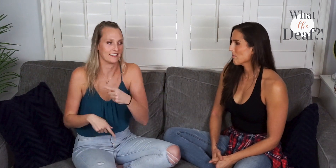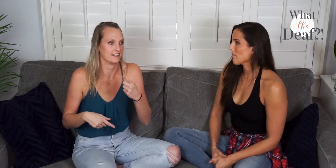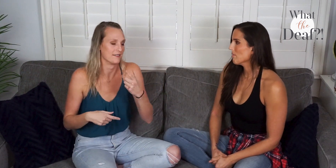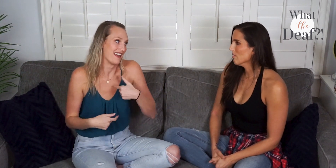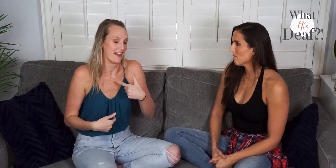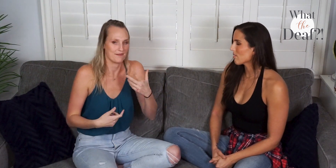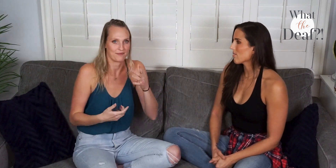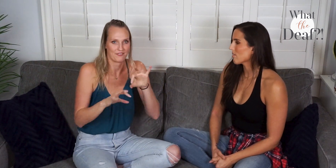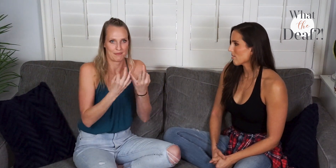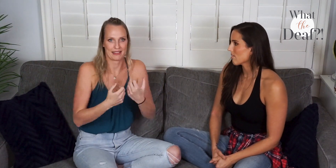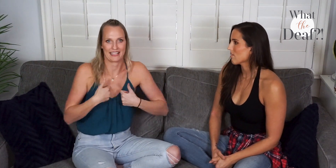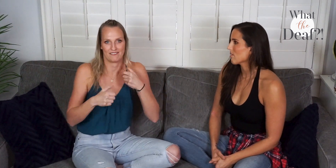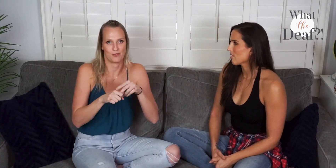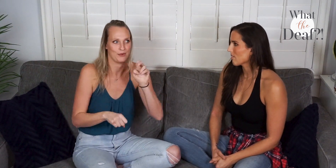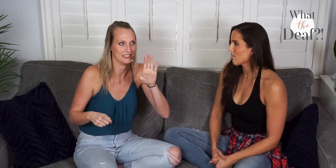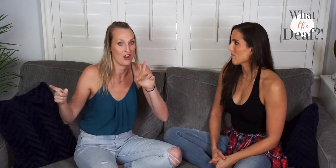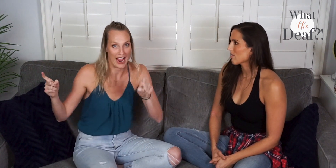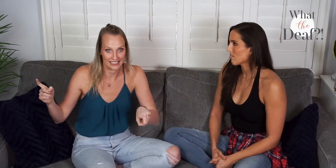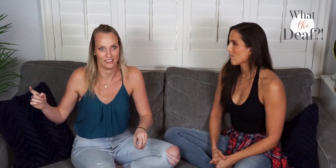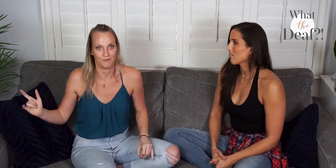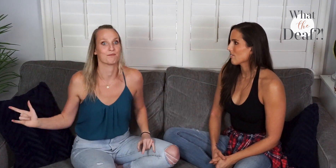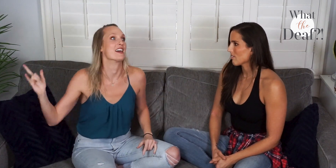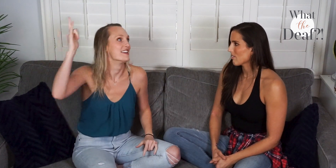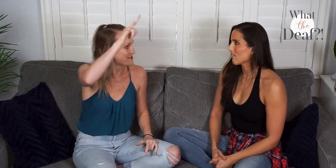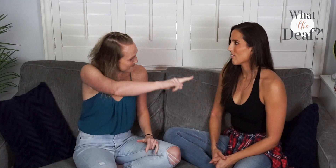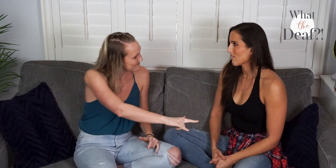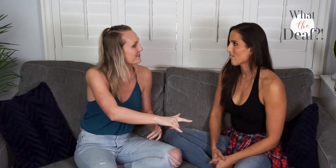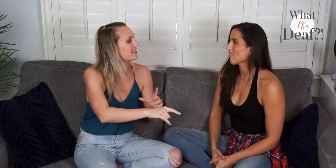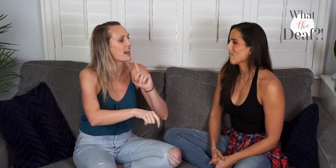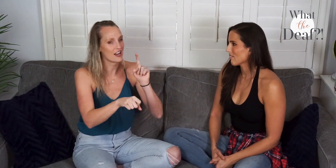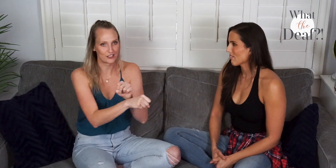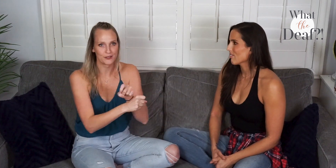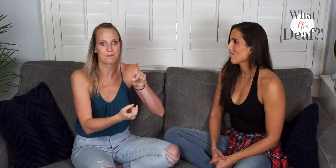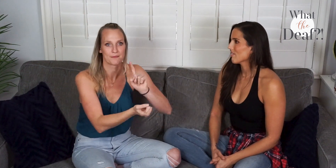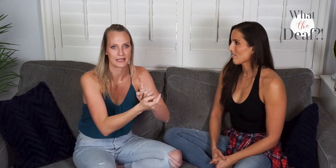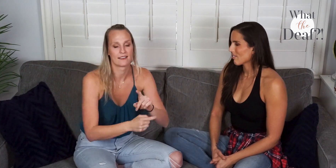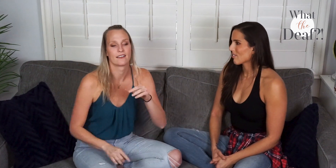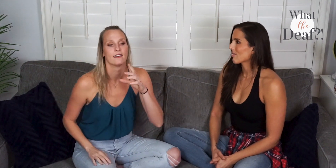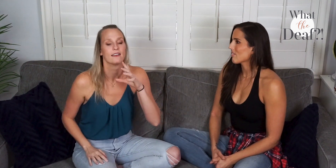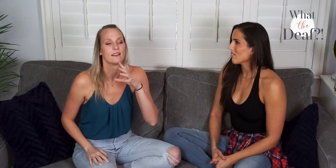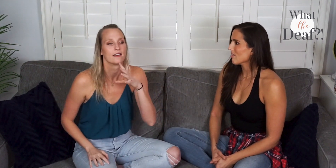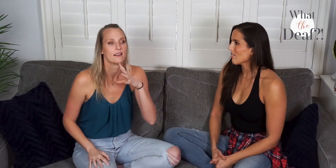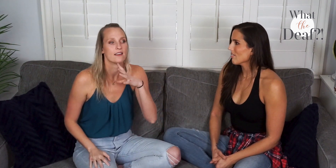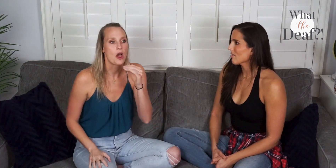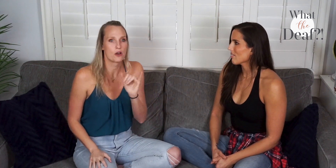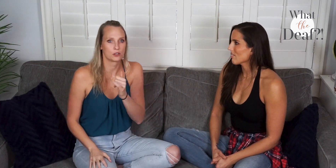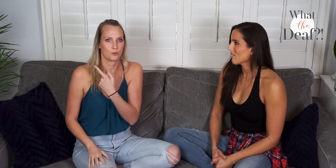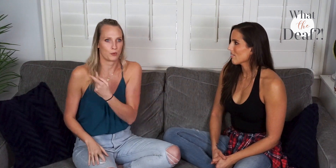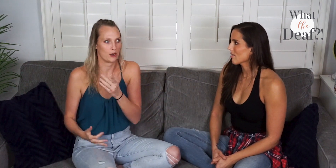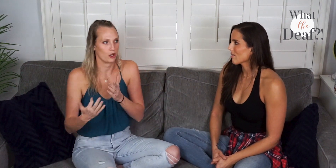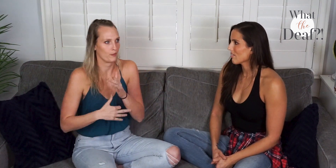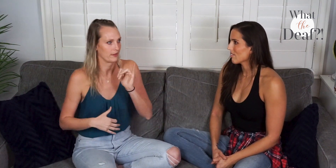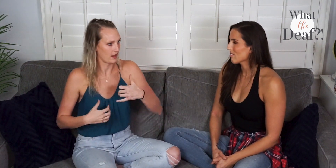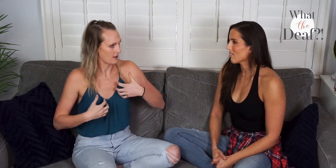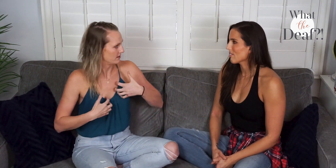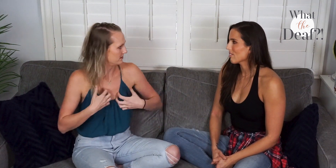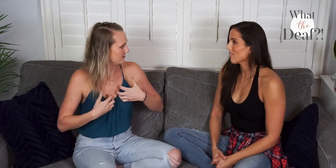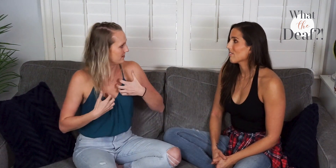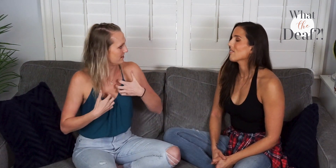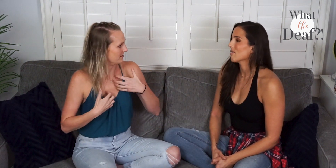because my family lives in Nebraska and so he has to fly there in order to meet them. And also we went through a lot of...